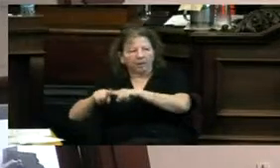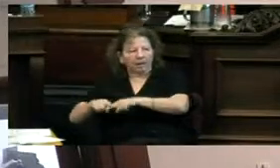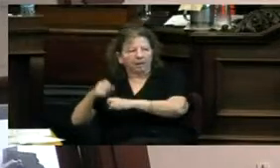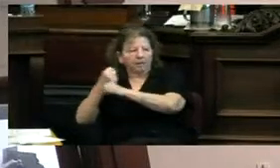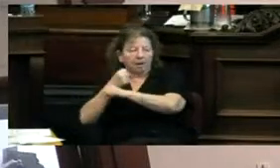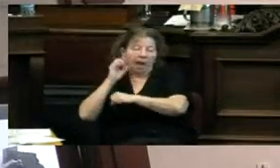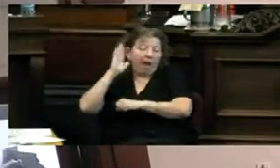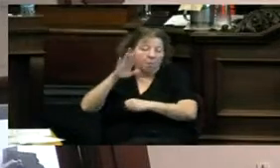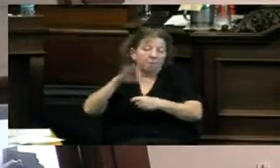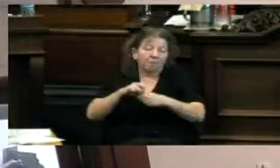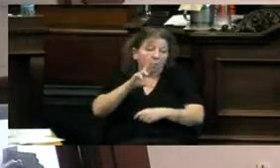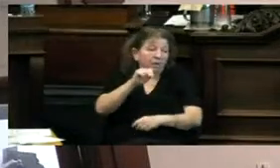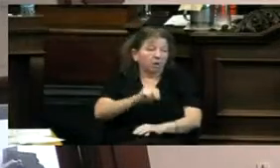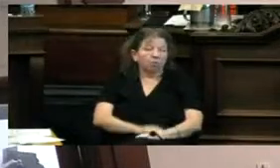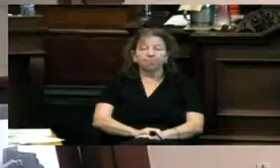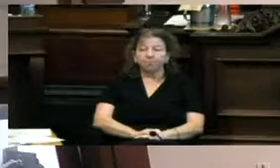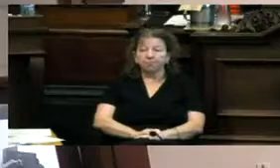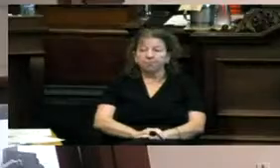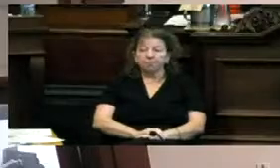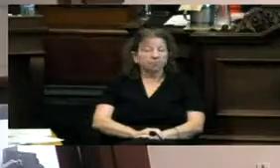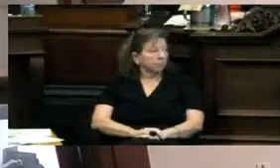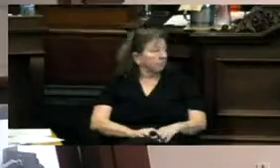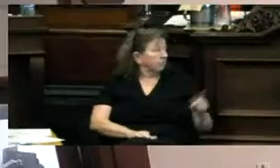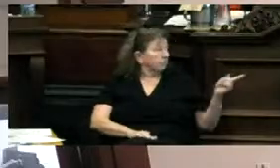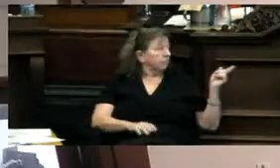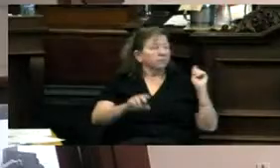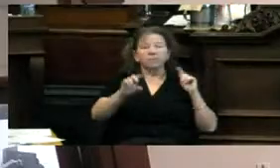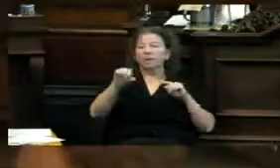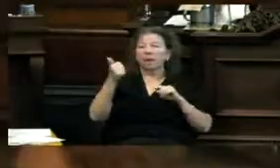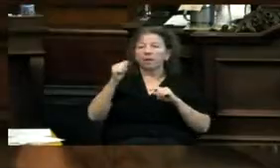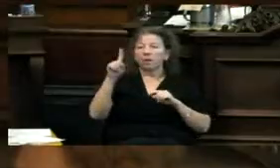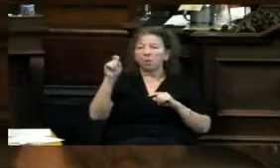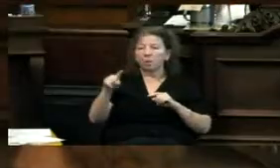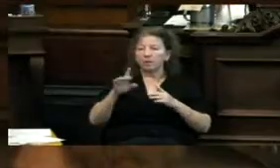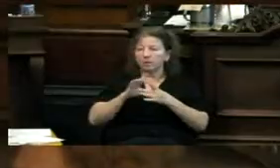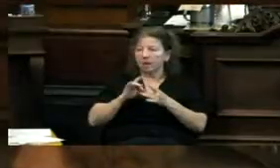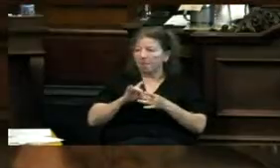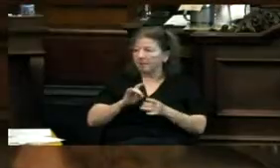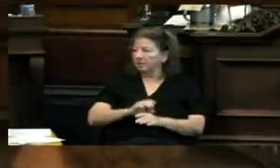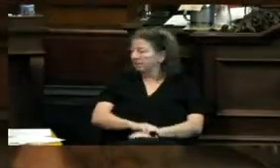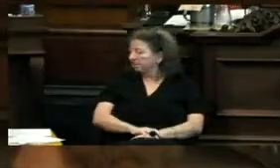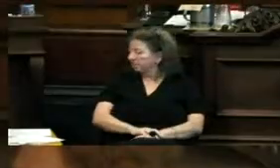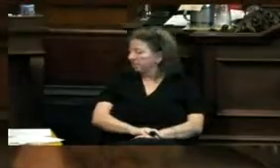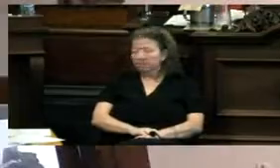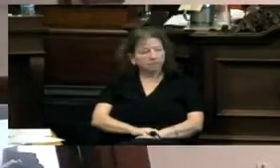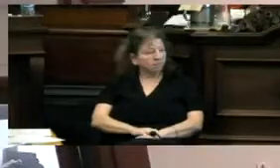equipment in our communities, I would be I'll be voting no.